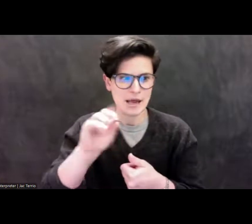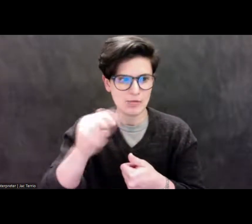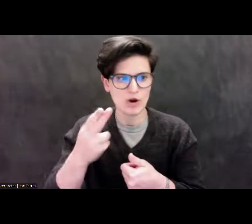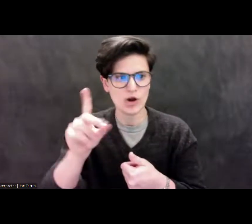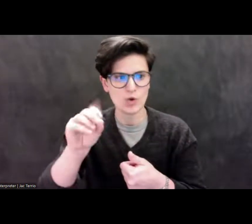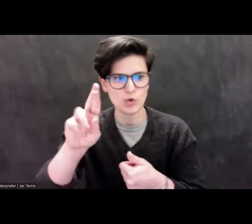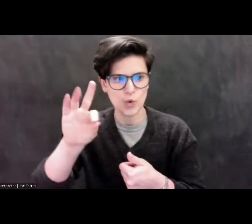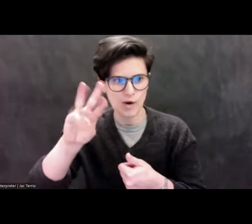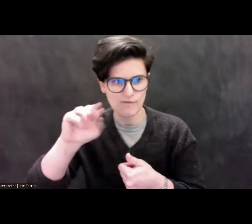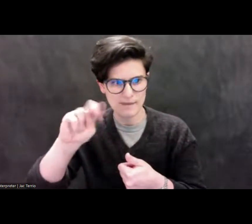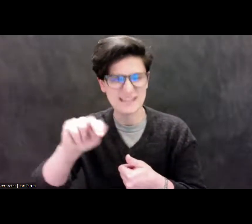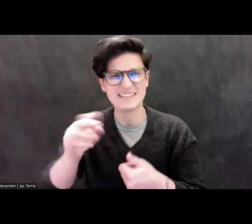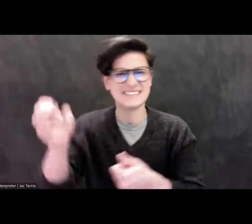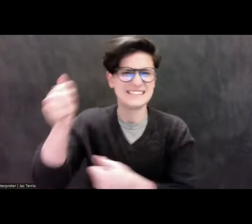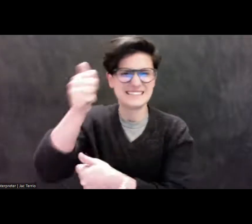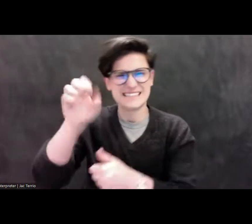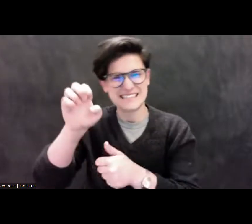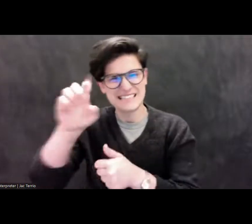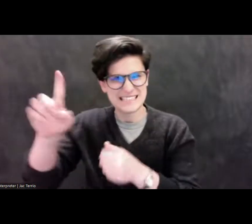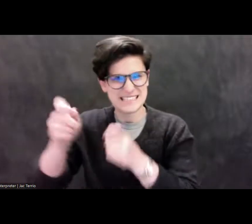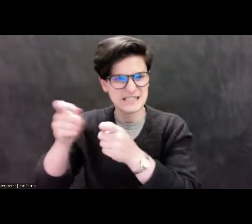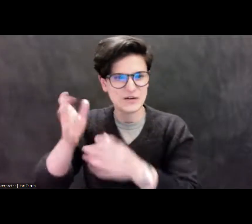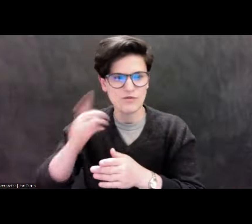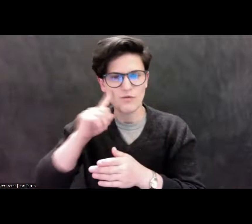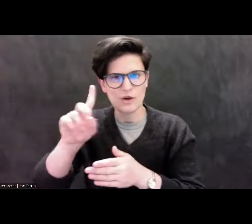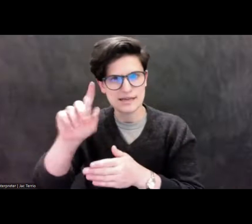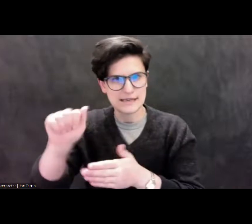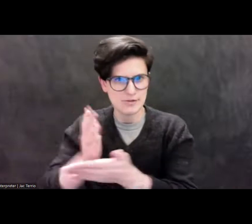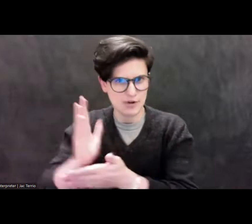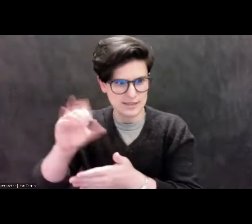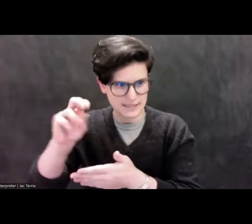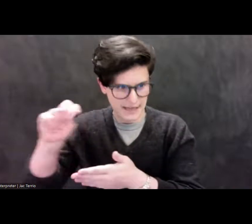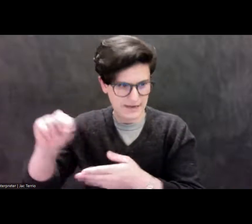Rights, Connecticut, Kathy Flairy Executive Director at Connecticut, Legal Rights.